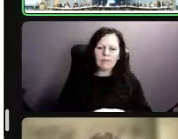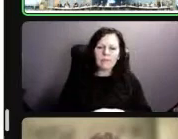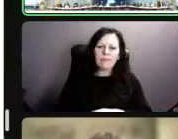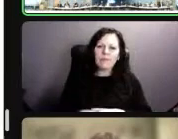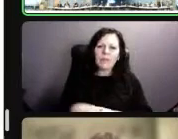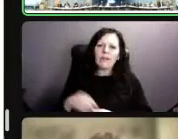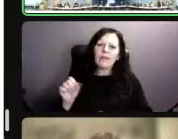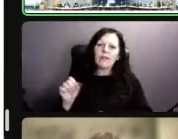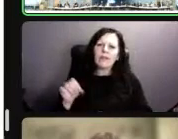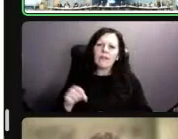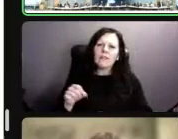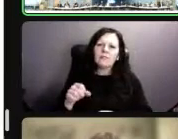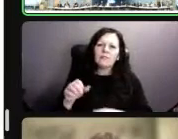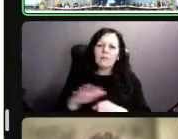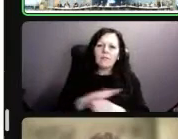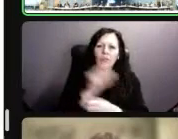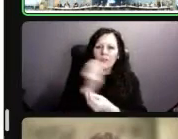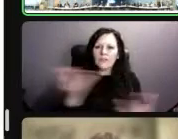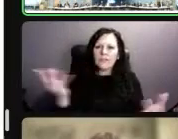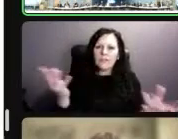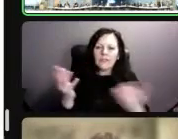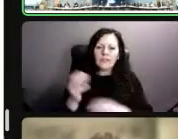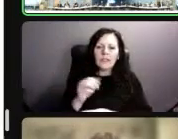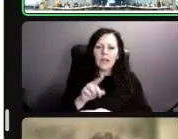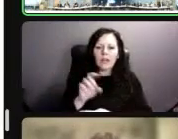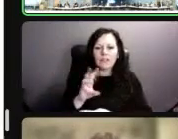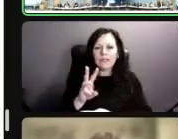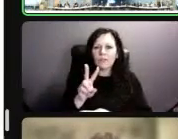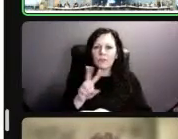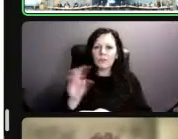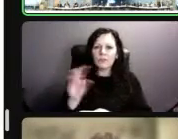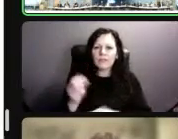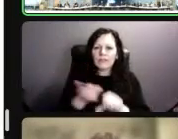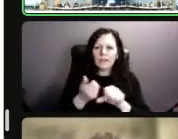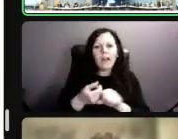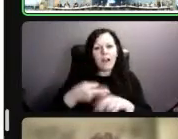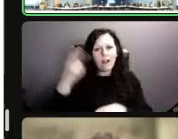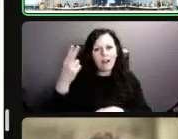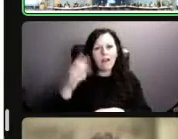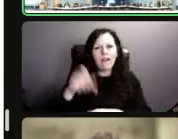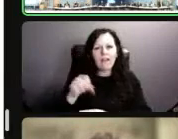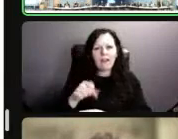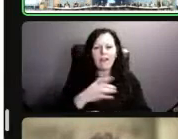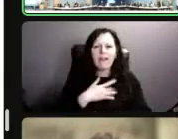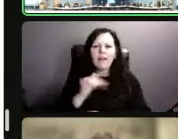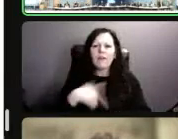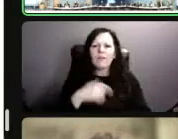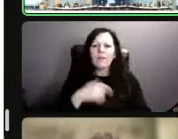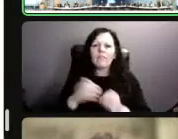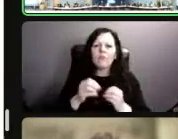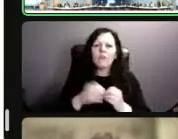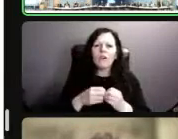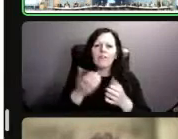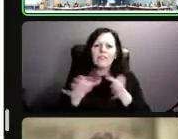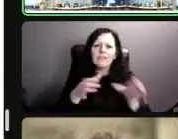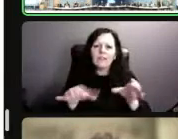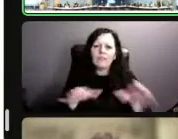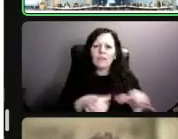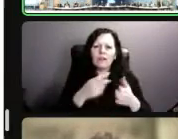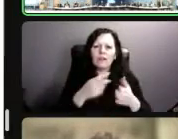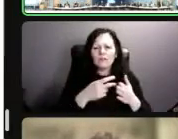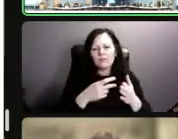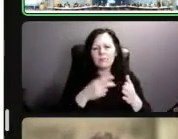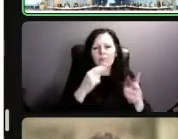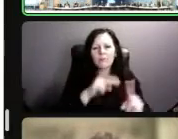THERE WOULD BE A SEPARATE